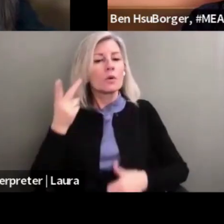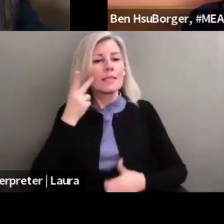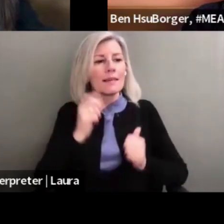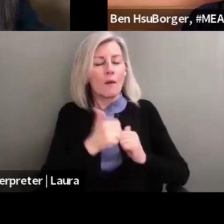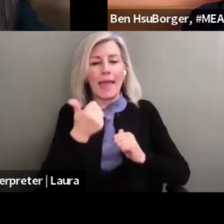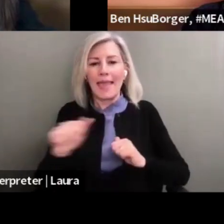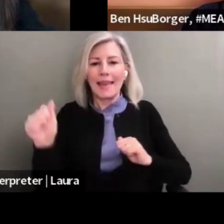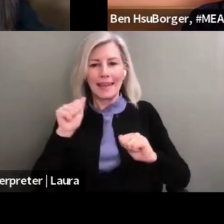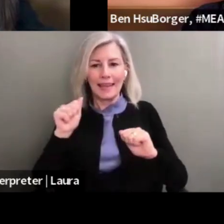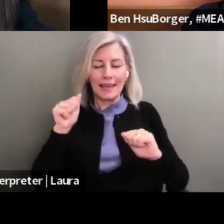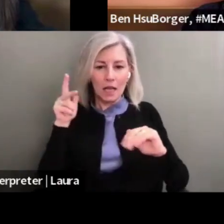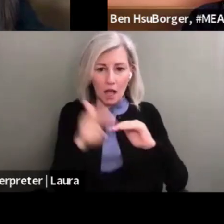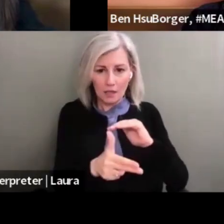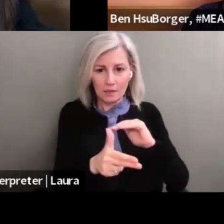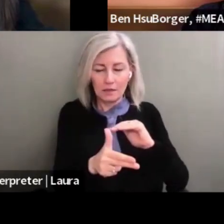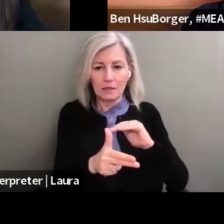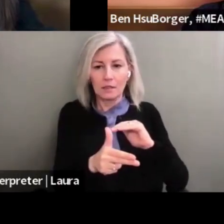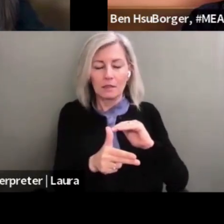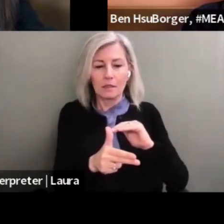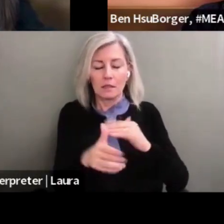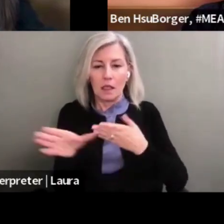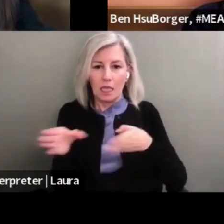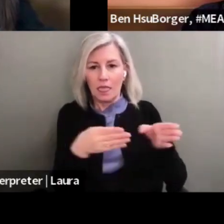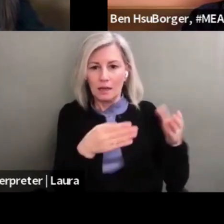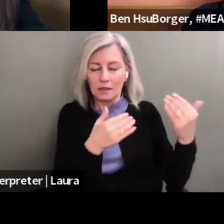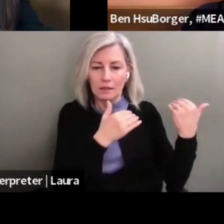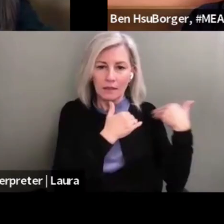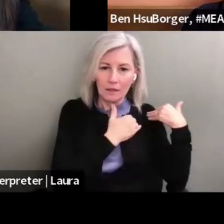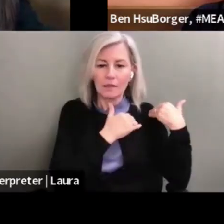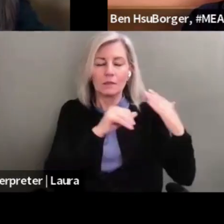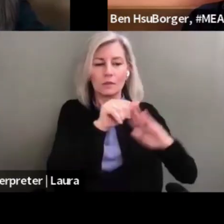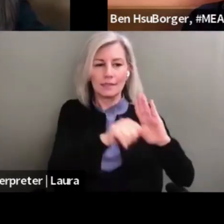They will be involved in Medicaid in many instances for their entire lives,